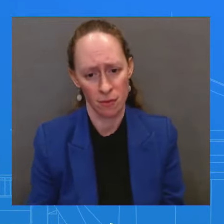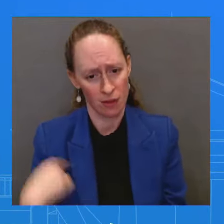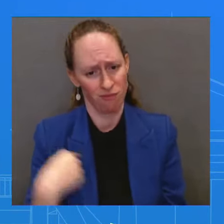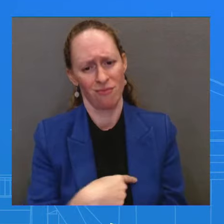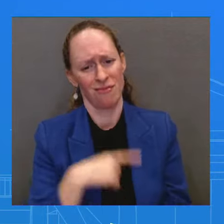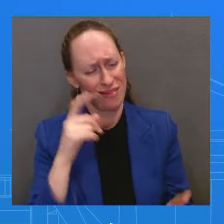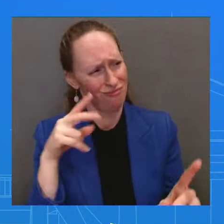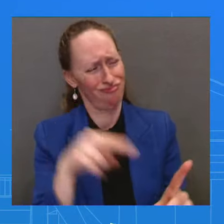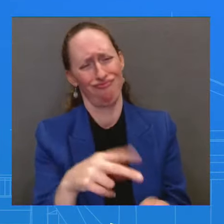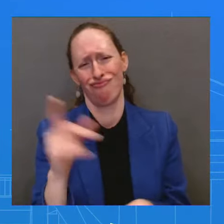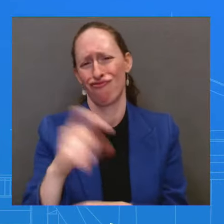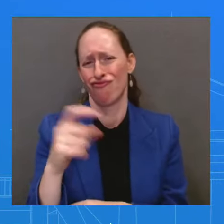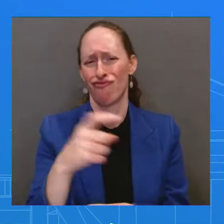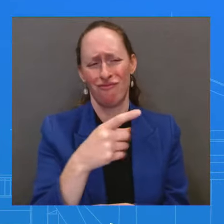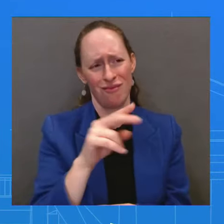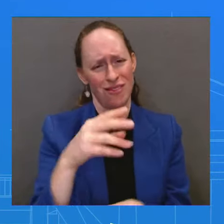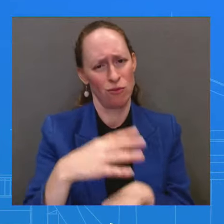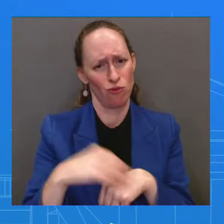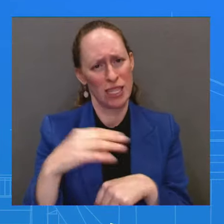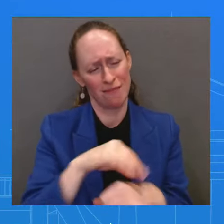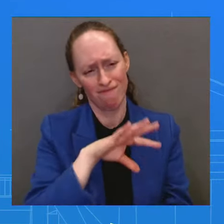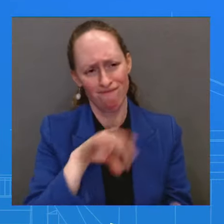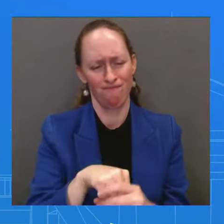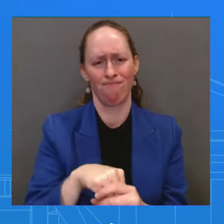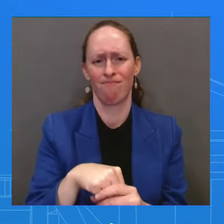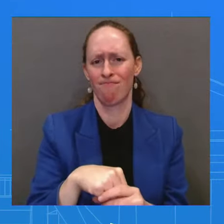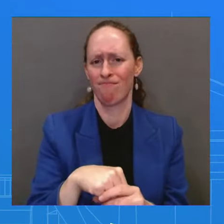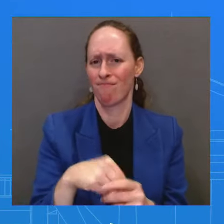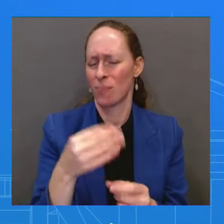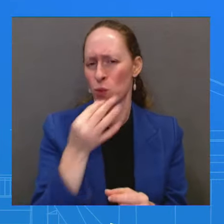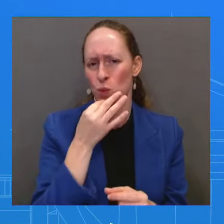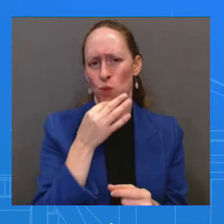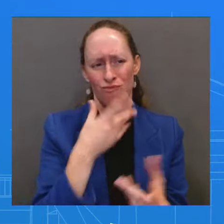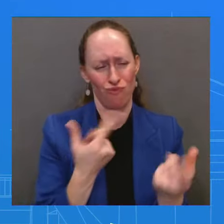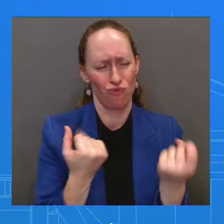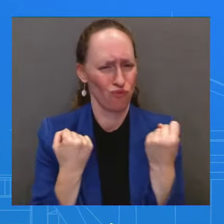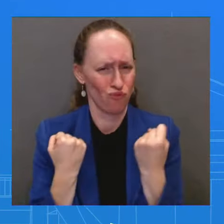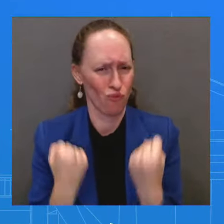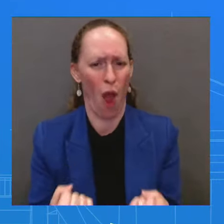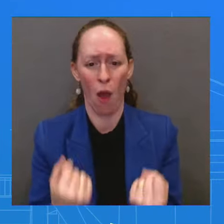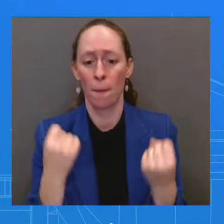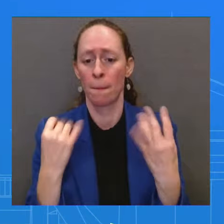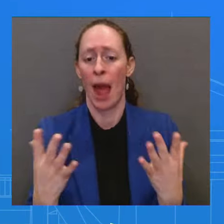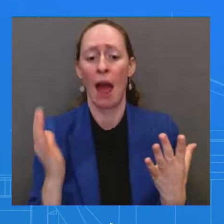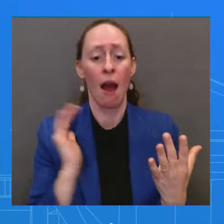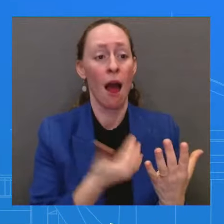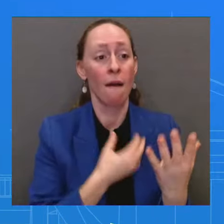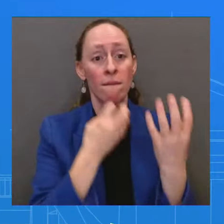that shares NATO's values. They will strengthen Alliance and contribute to European security. And we're going to continue to urge Turkey --